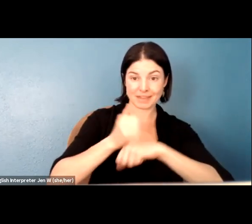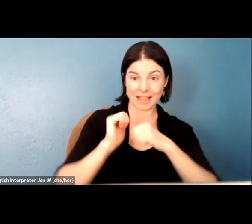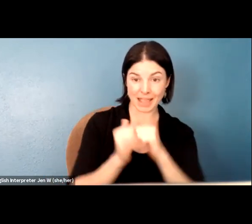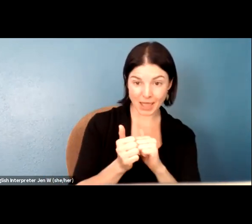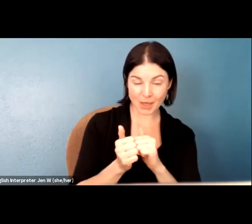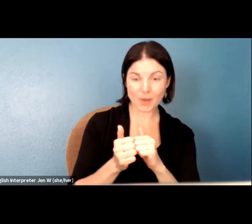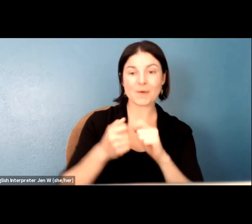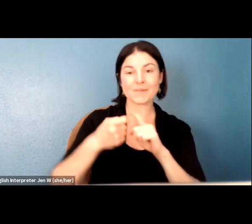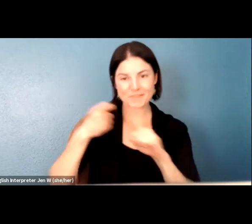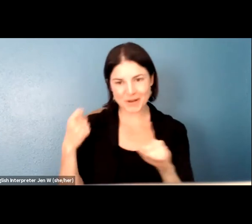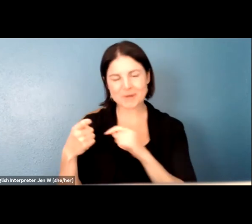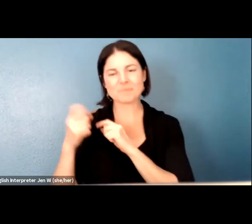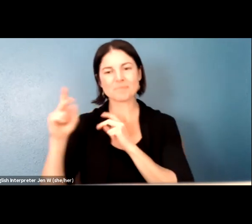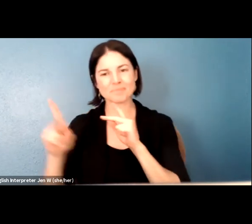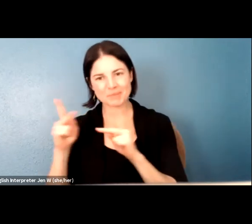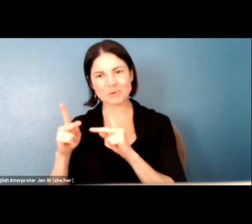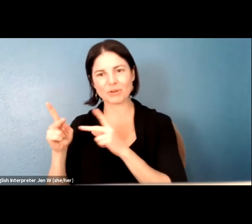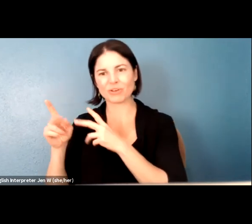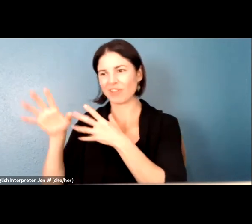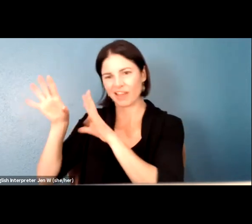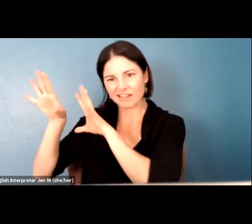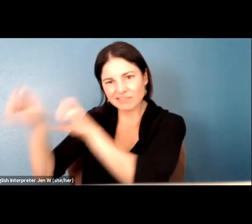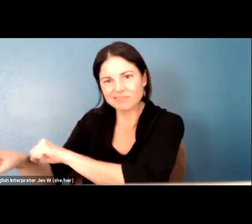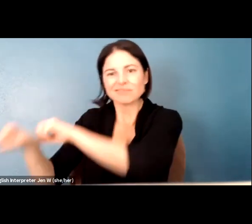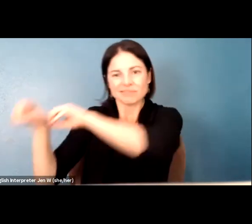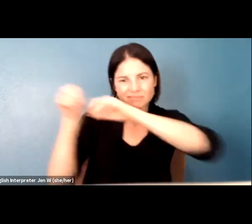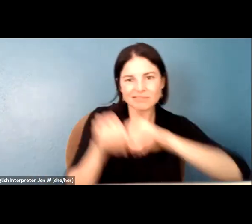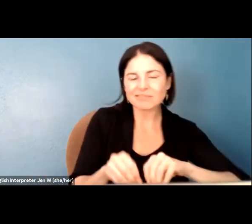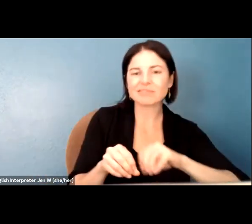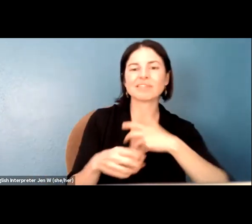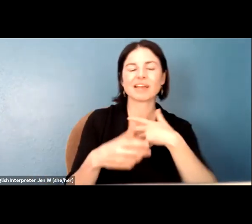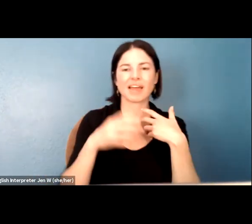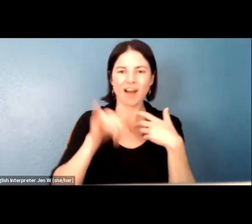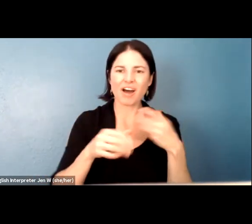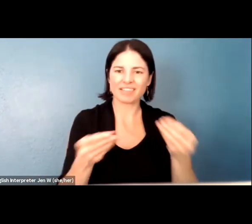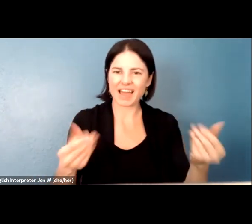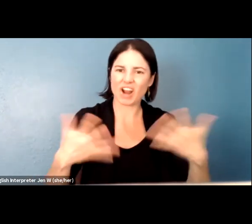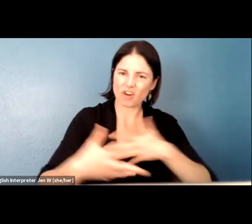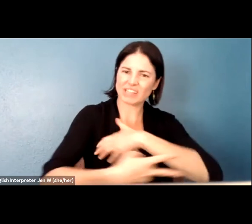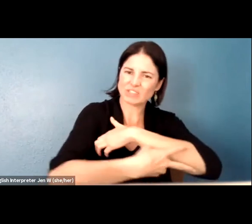stolen land. Higher education has participated in this project